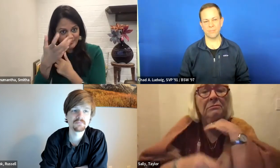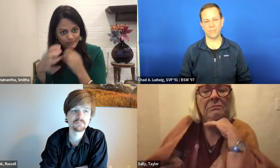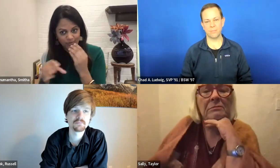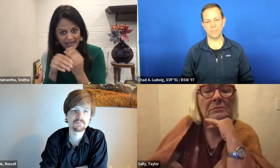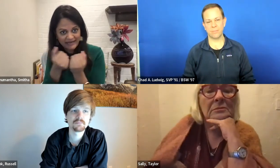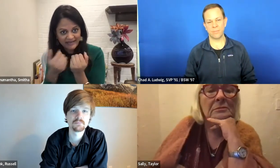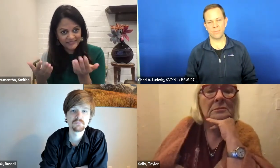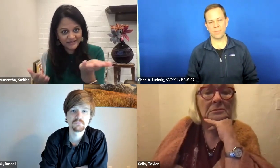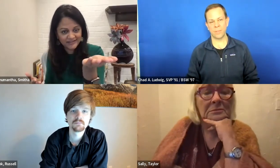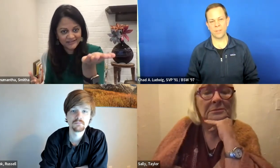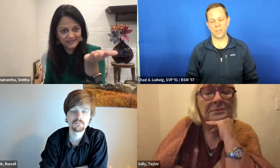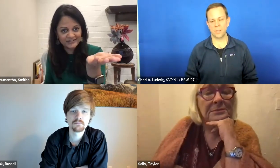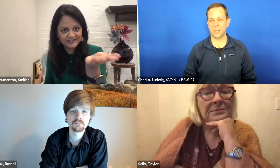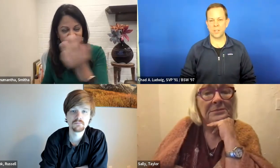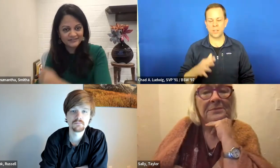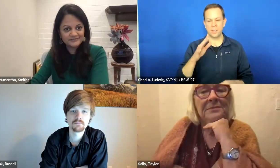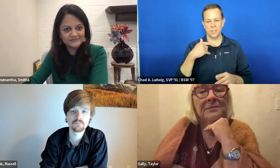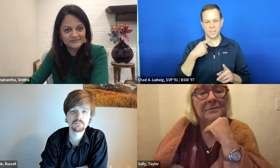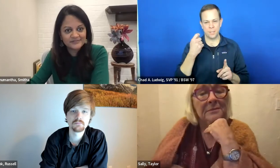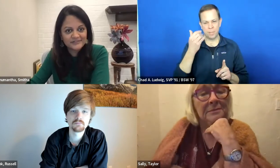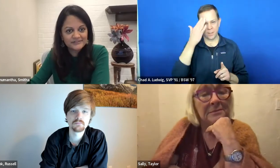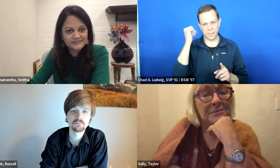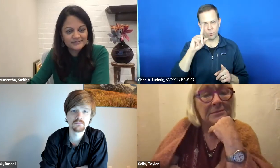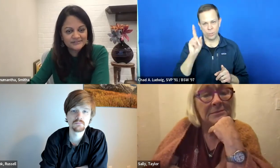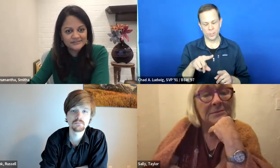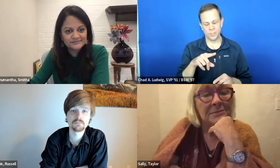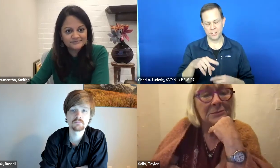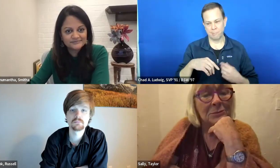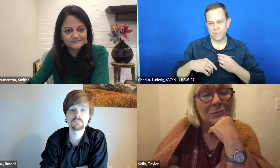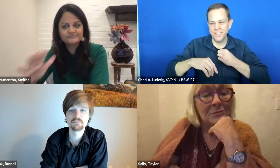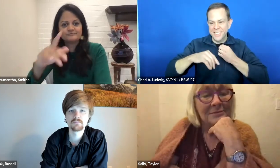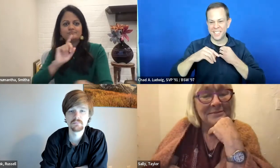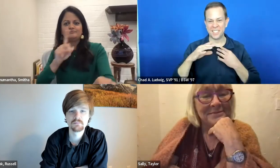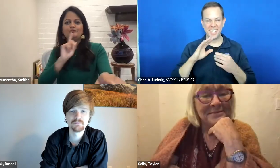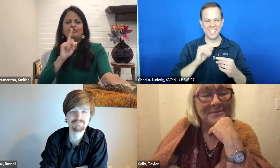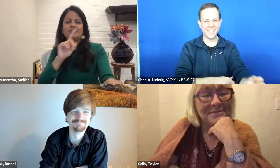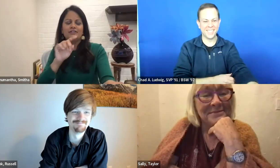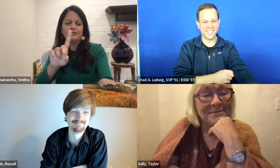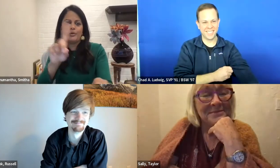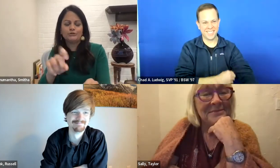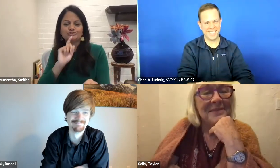You can't be ashamed of it. Chad, did you want to add anything? You know what? I almost forgot the question.